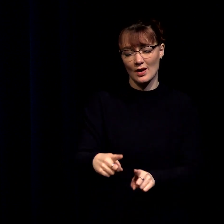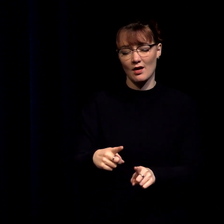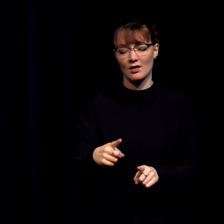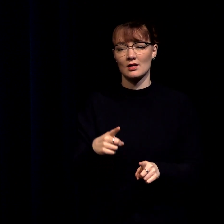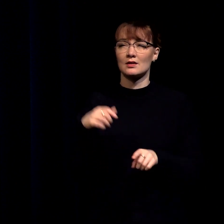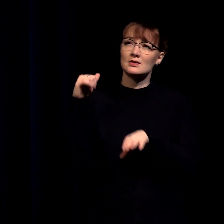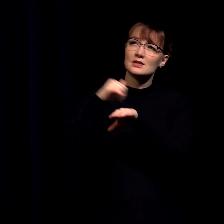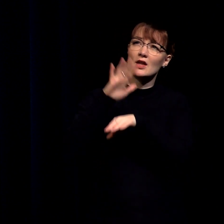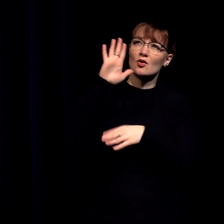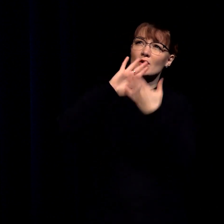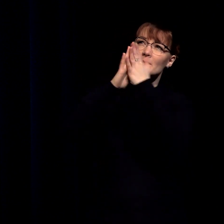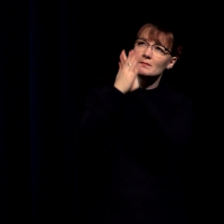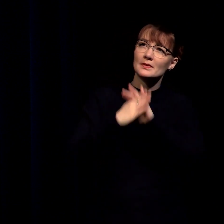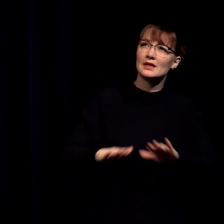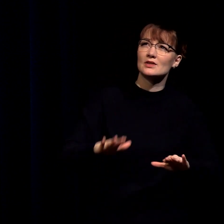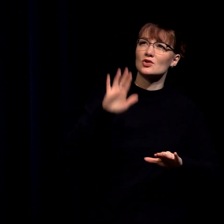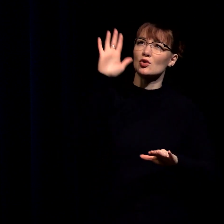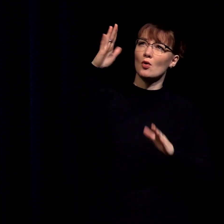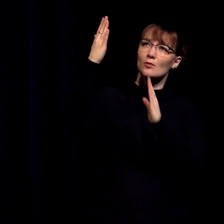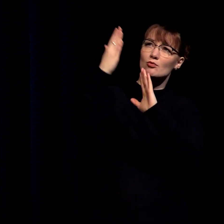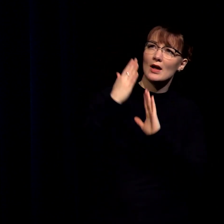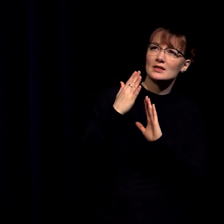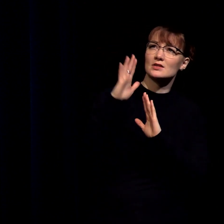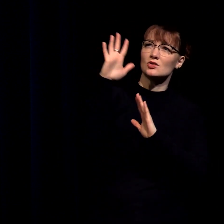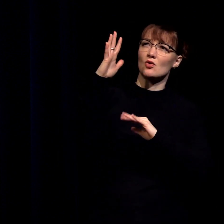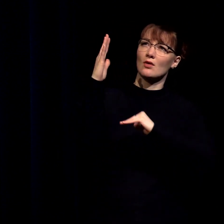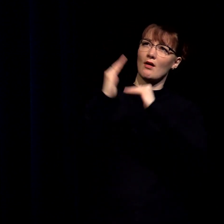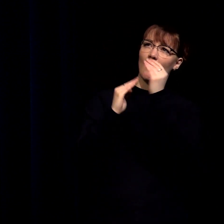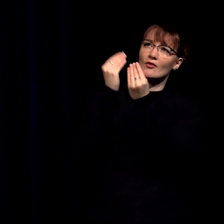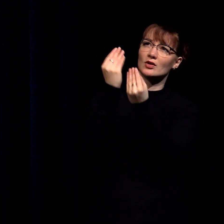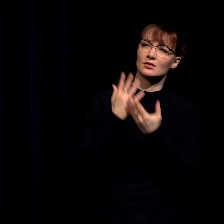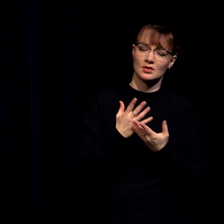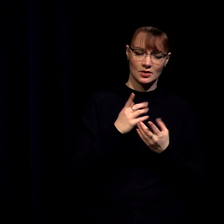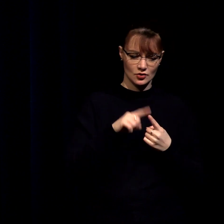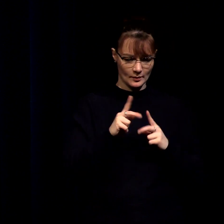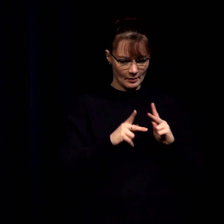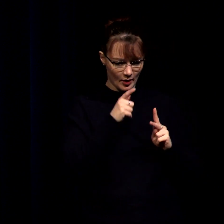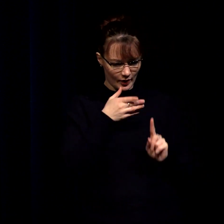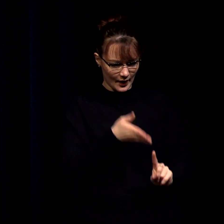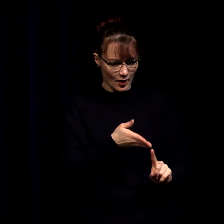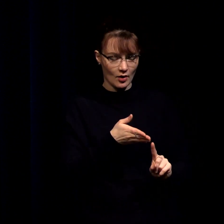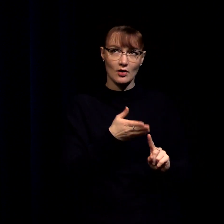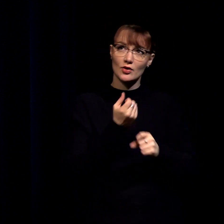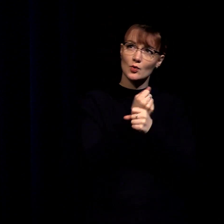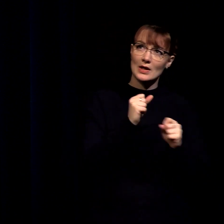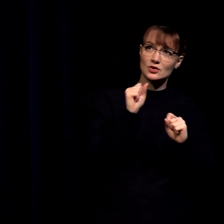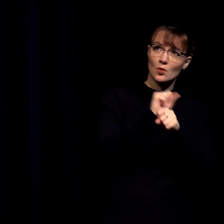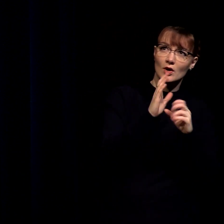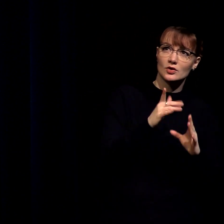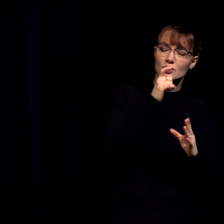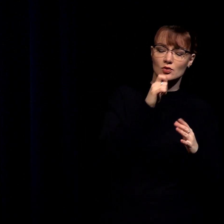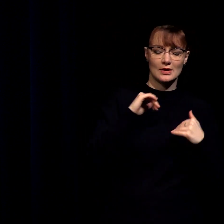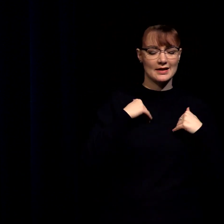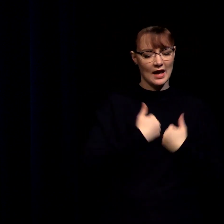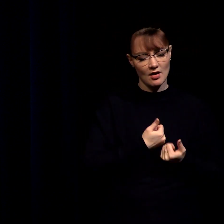presence and your comfort to the people that are mourning, to the rescue workers who are tired to those who find themselves